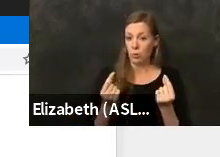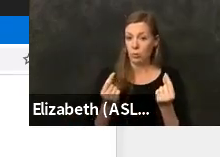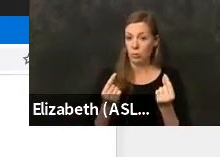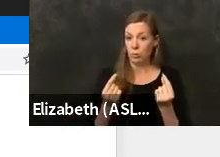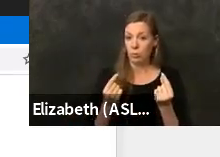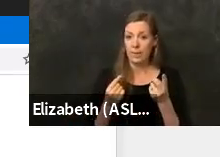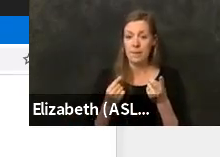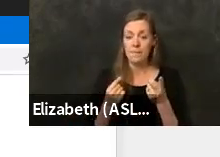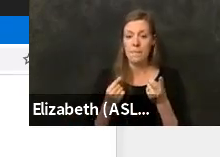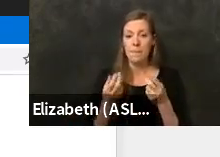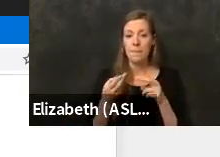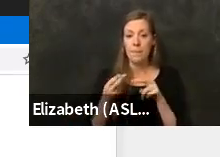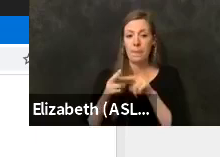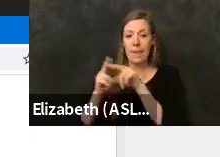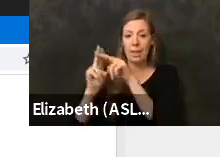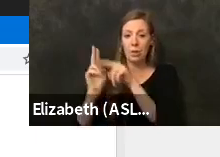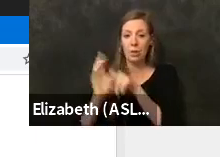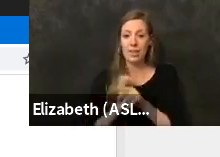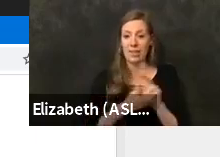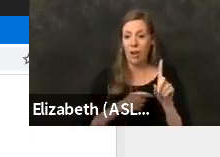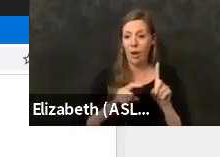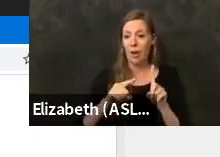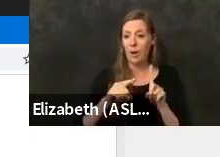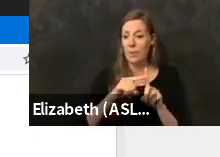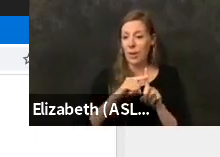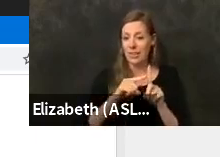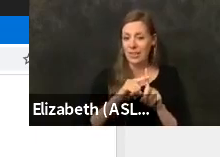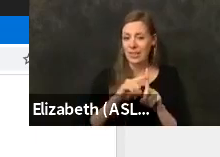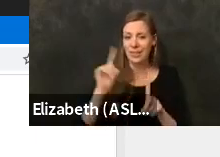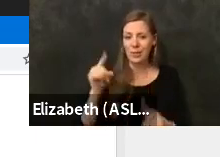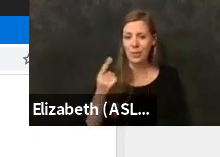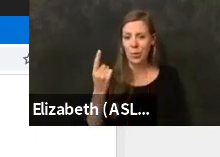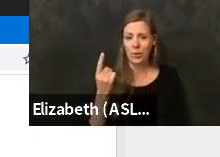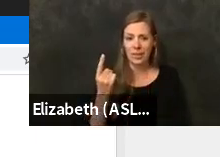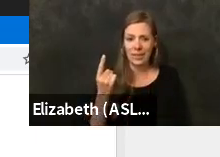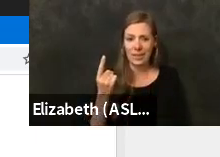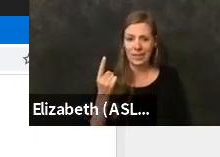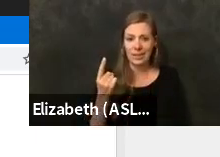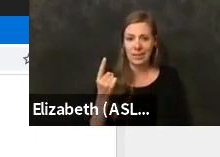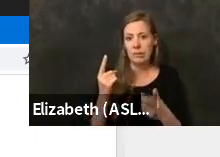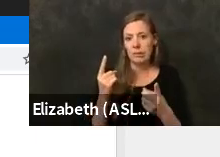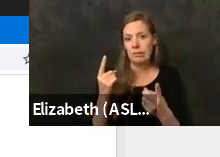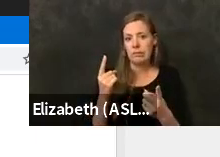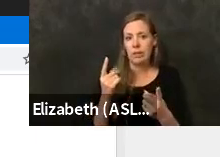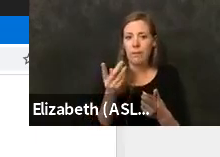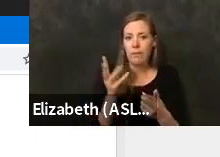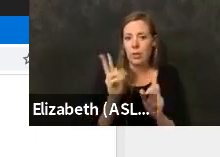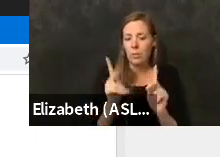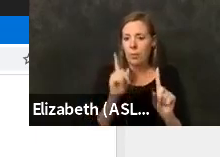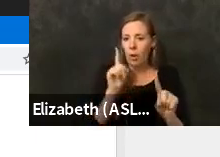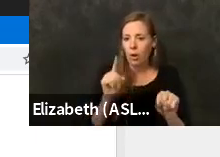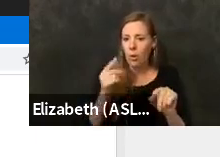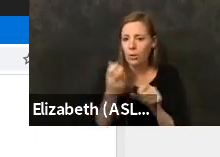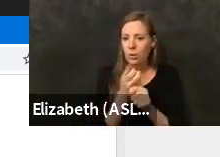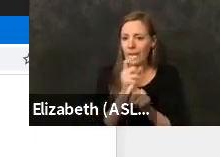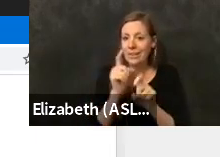increases our positivity because only sick people are going in to getting tested. You can imagine if the numerator or the